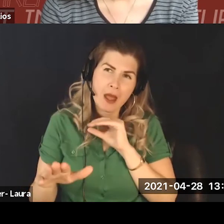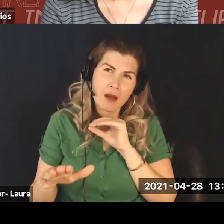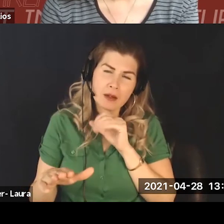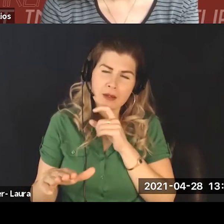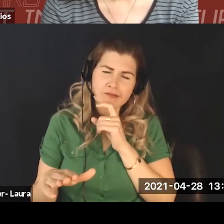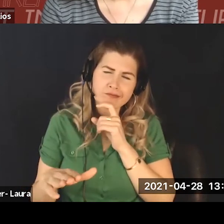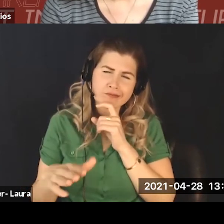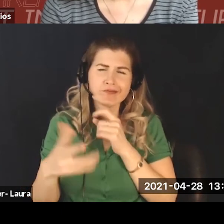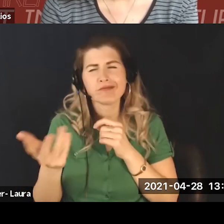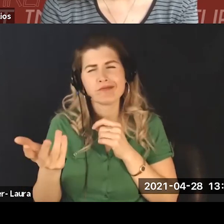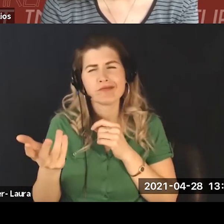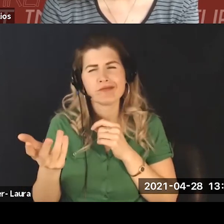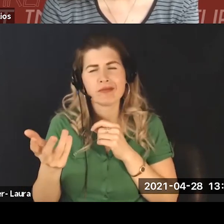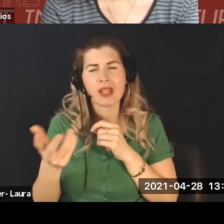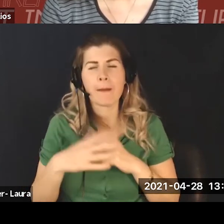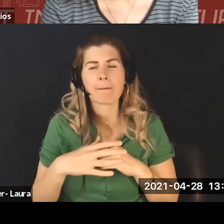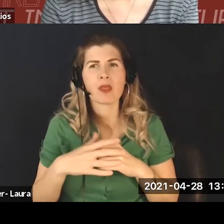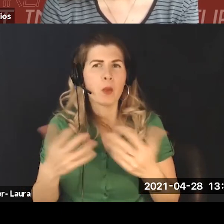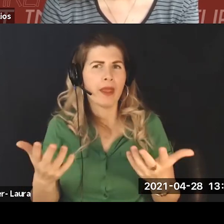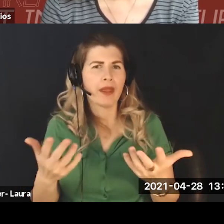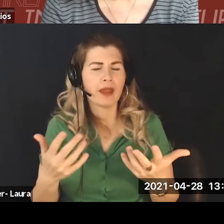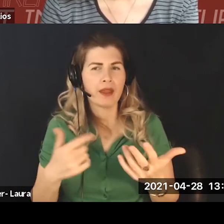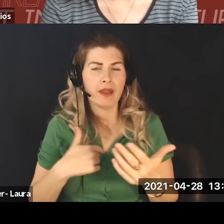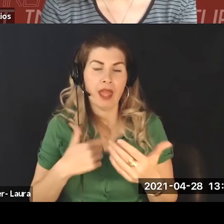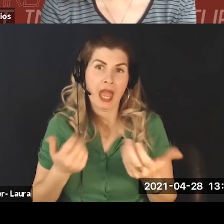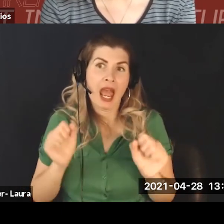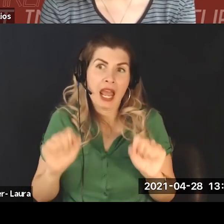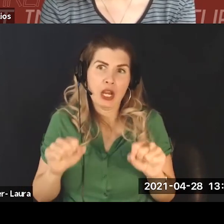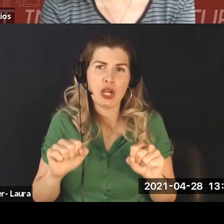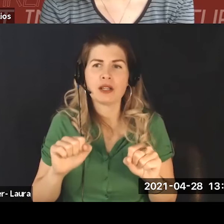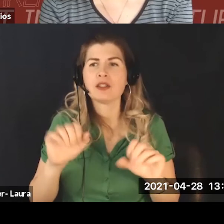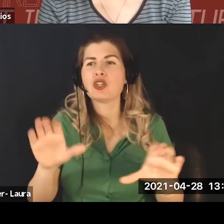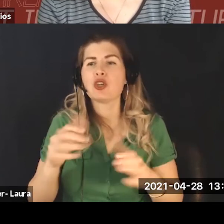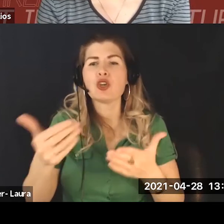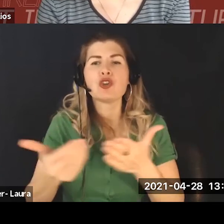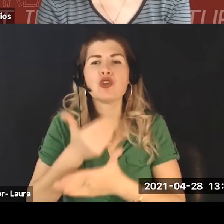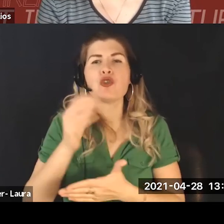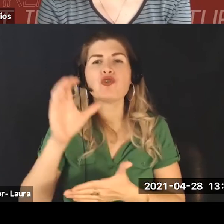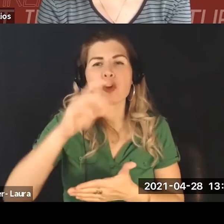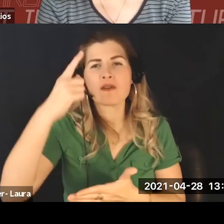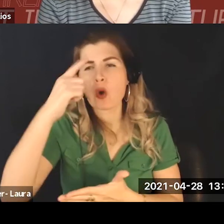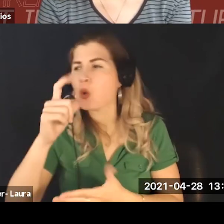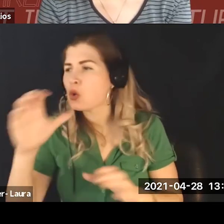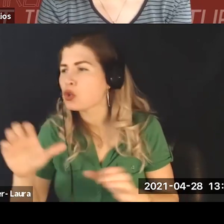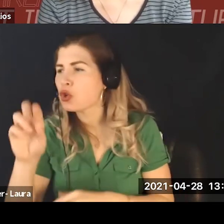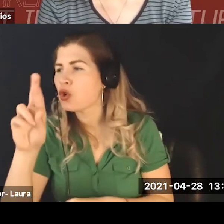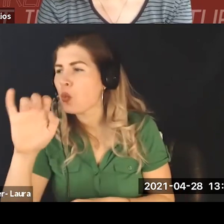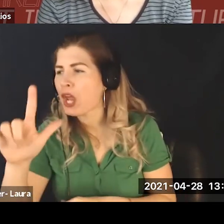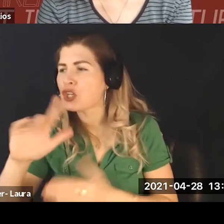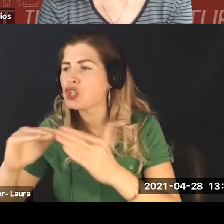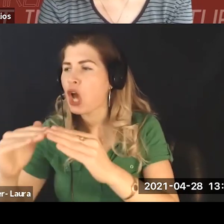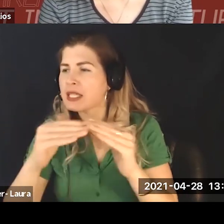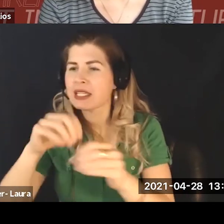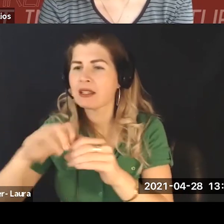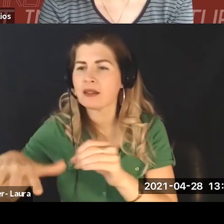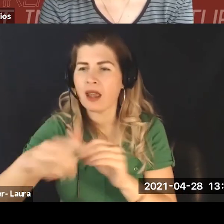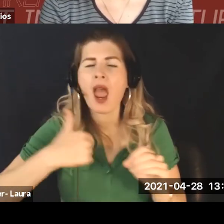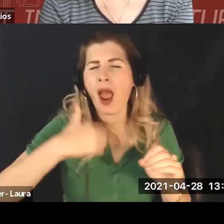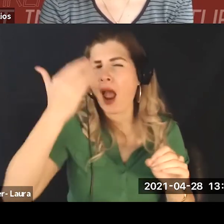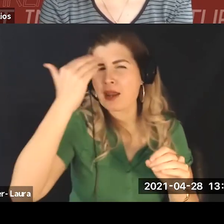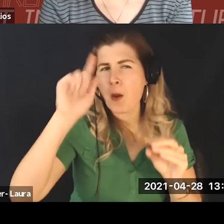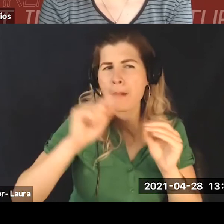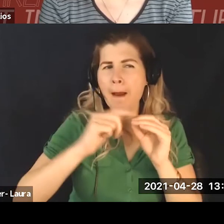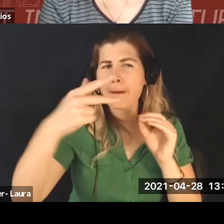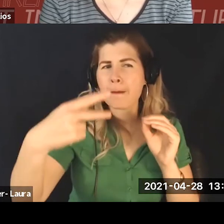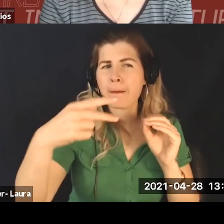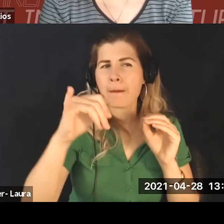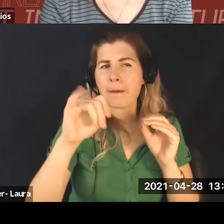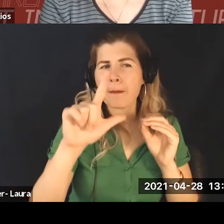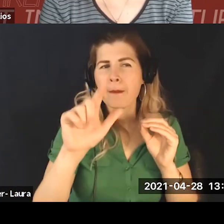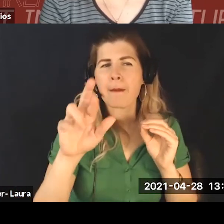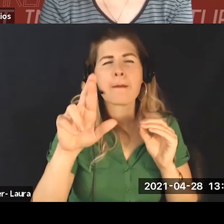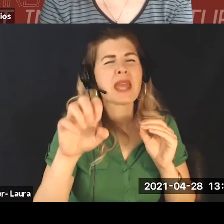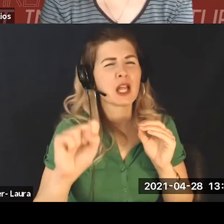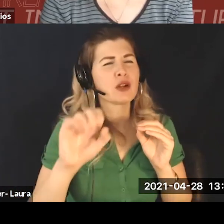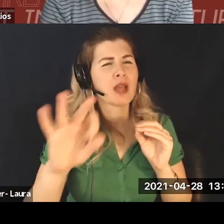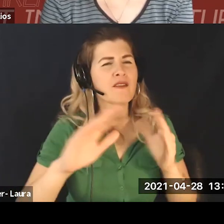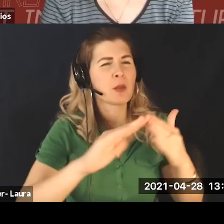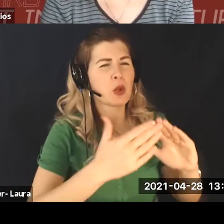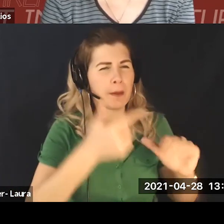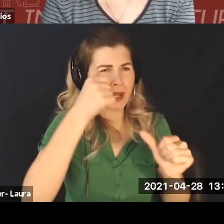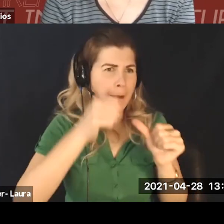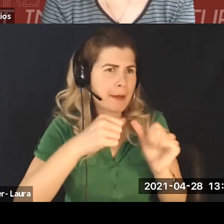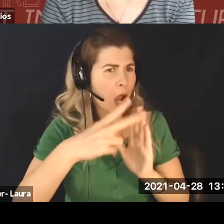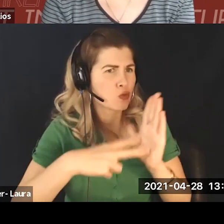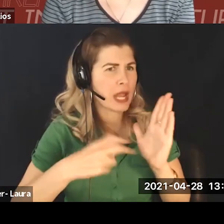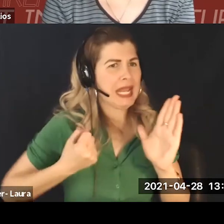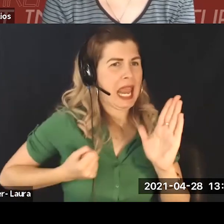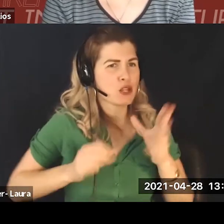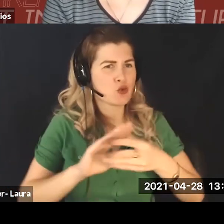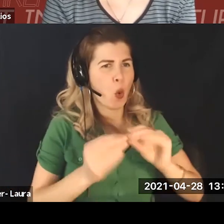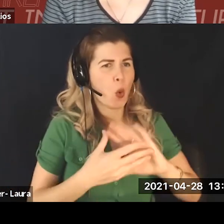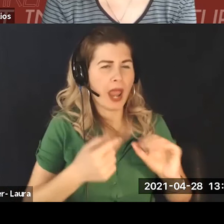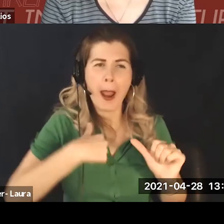to, like, yeah like I could have, you know I could have done a new search to see who's doing racial justice work or immigrant justice work actually knew about pillars of the community before because I had read this Cal gangs database story, and it completely